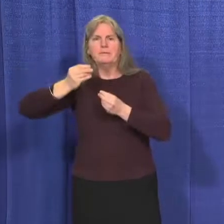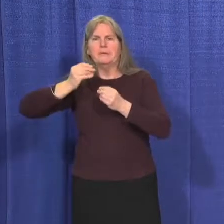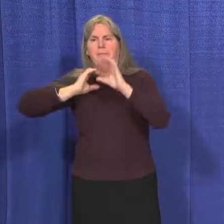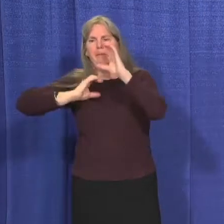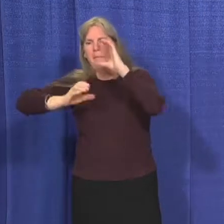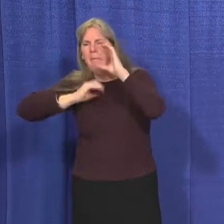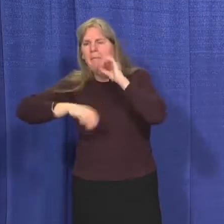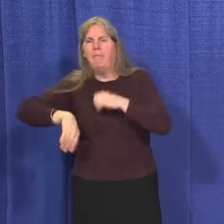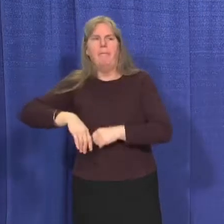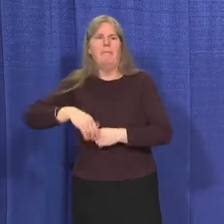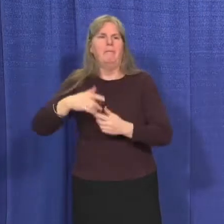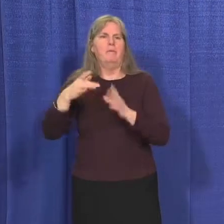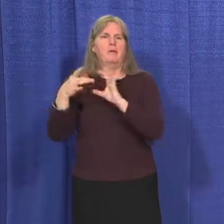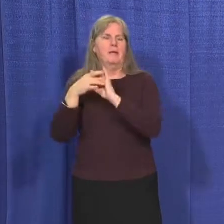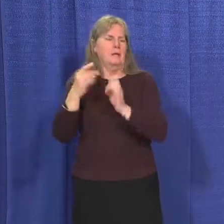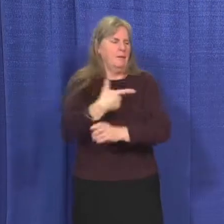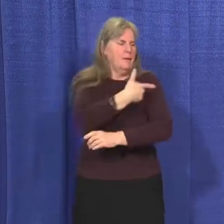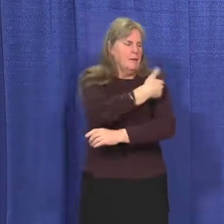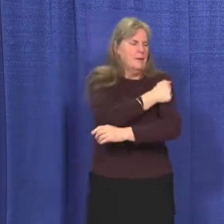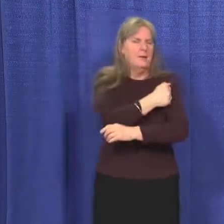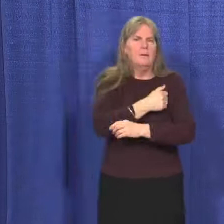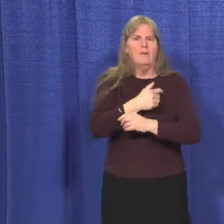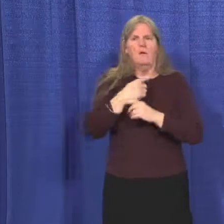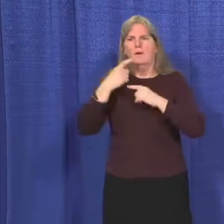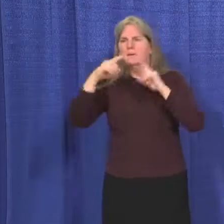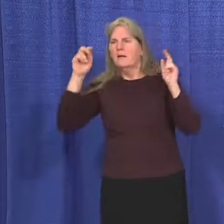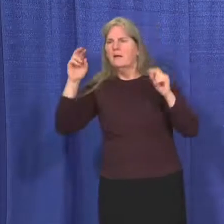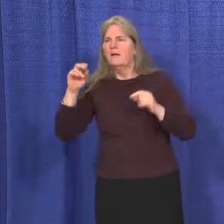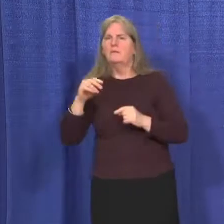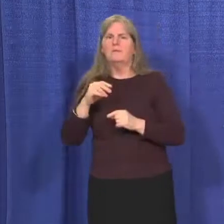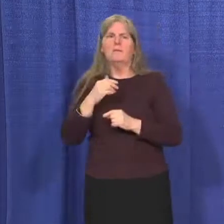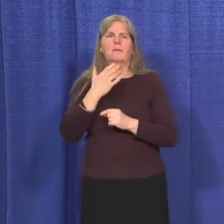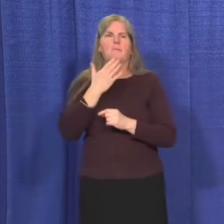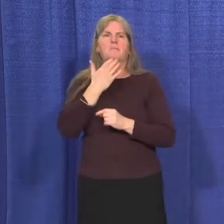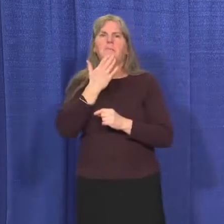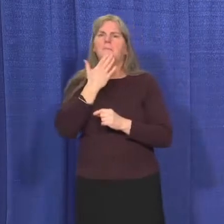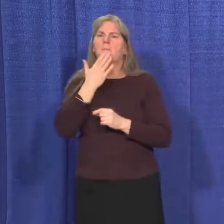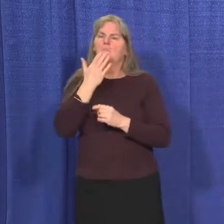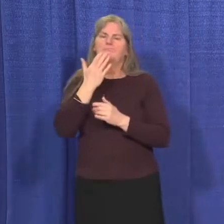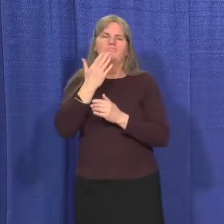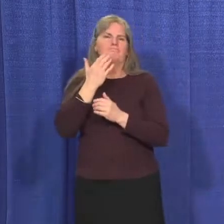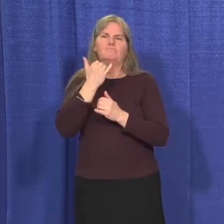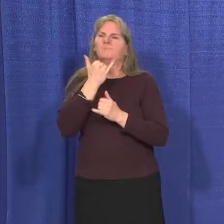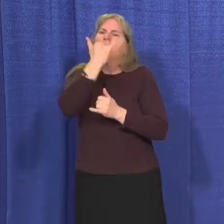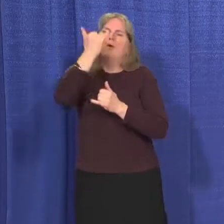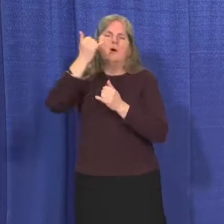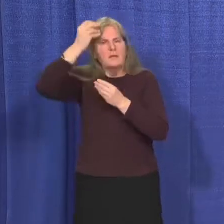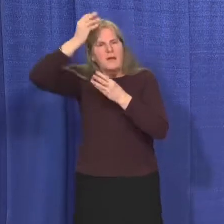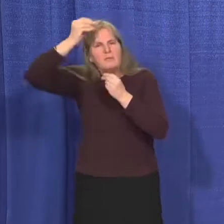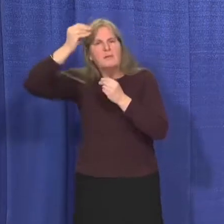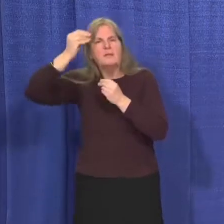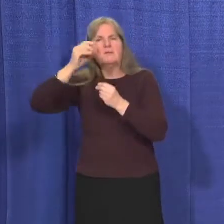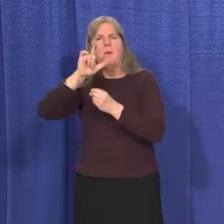information about vaccine and vaccine effectiveness. There is misleading information about lab testing and